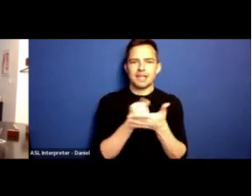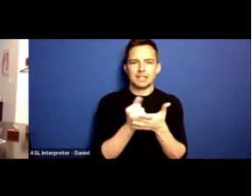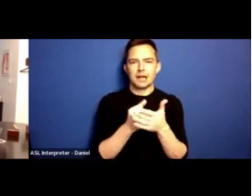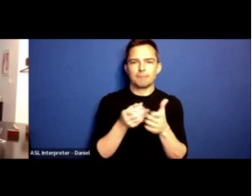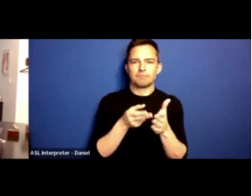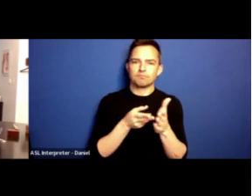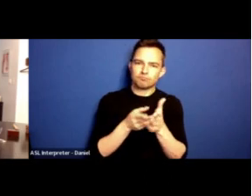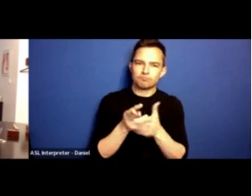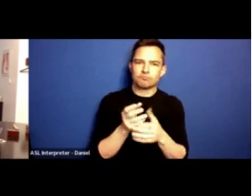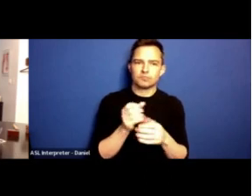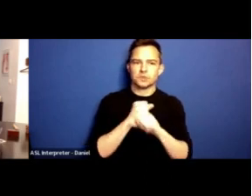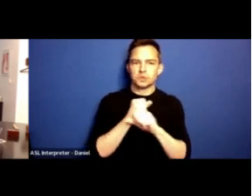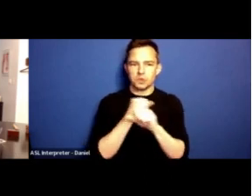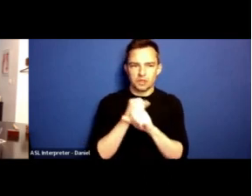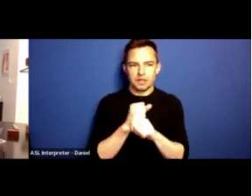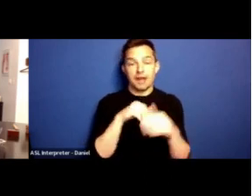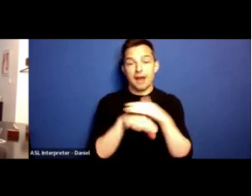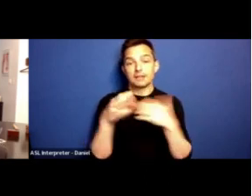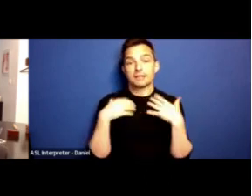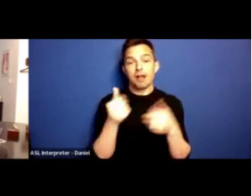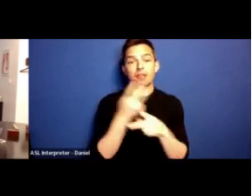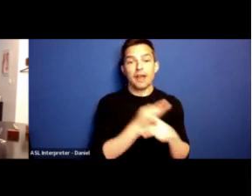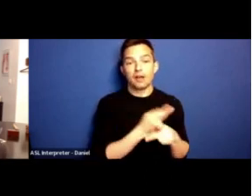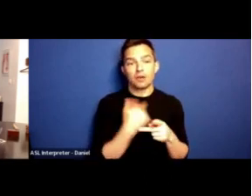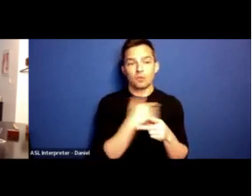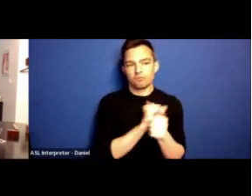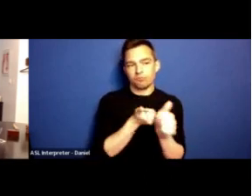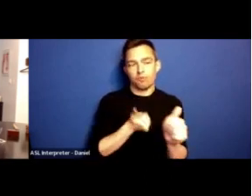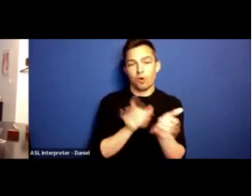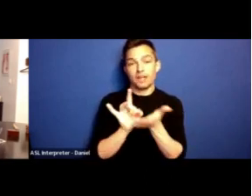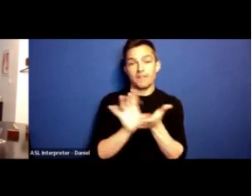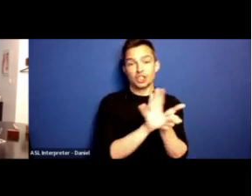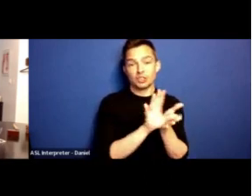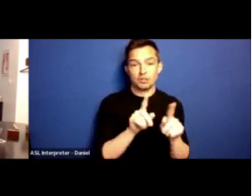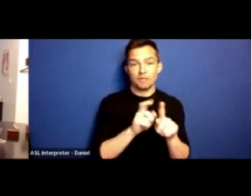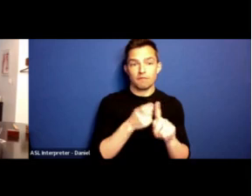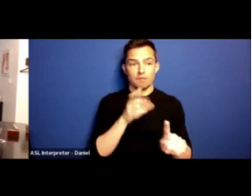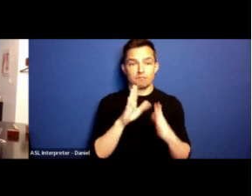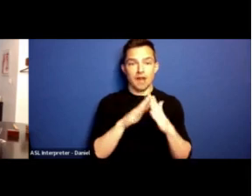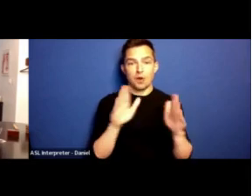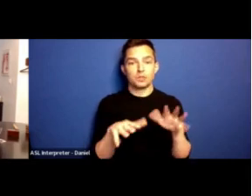help them access health care. We avoid evictions from their housing, and we focus on